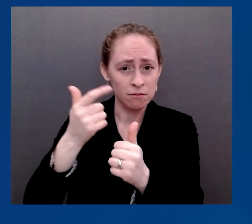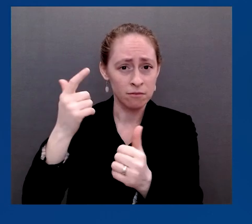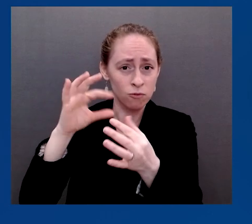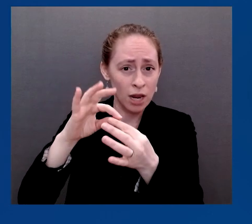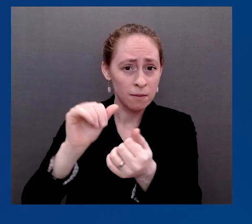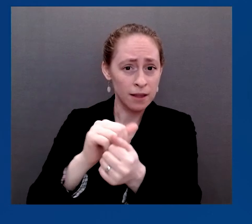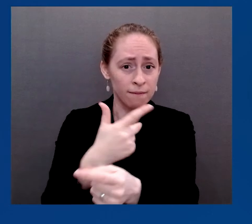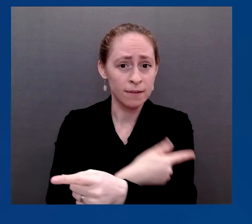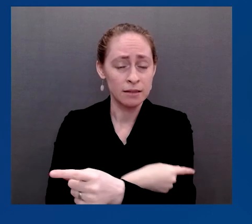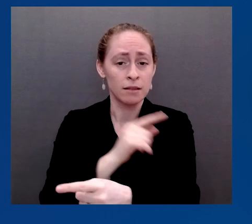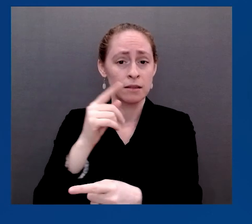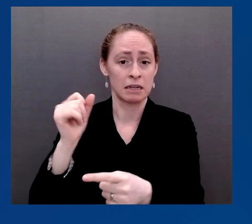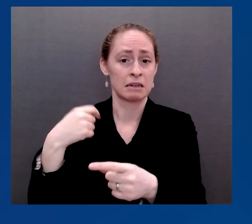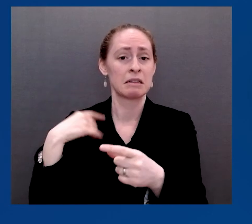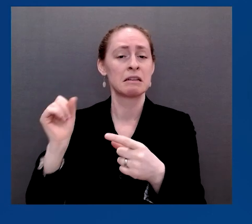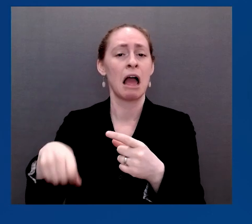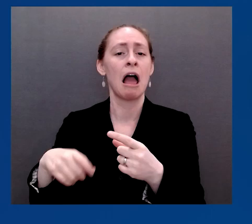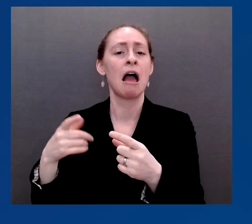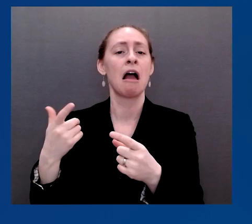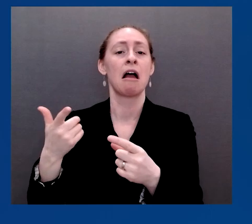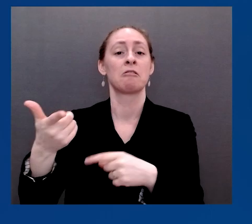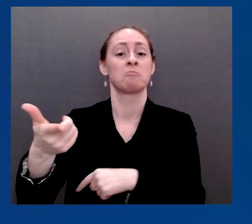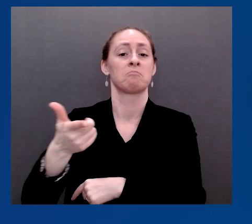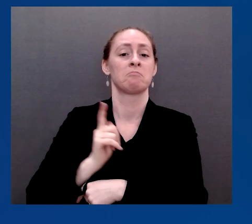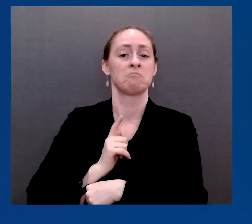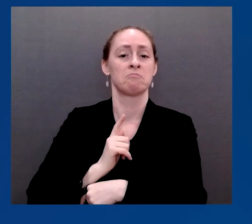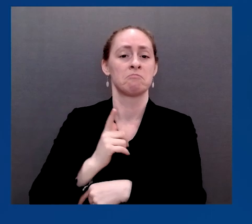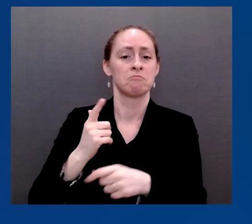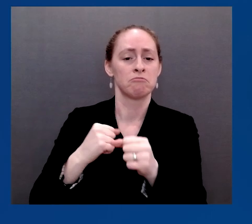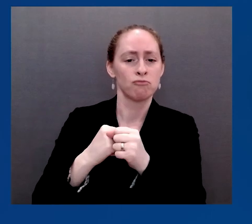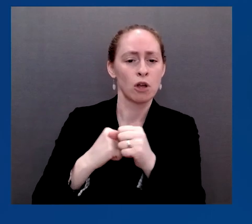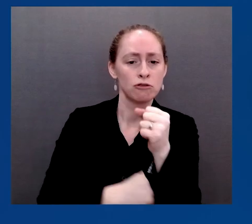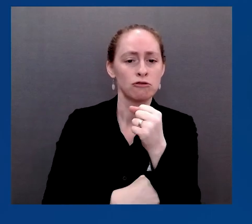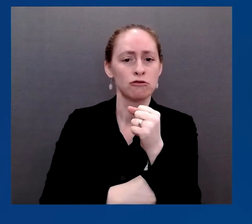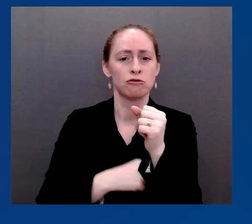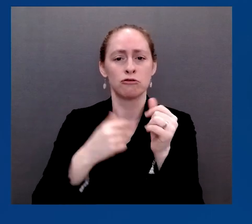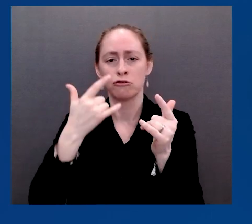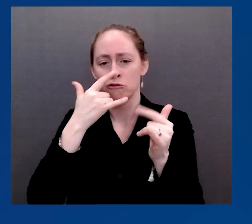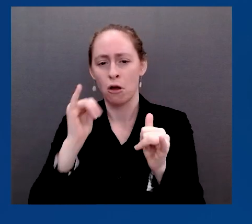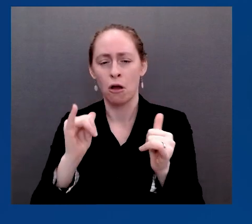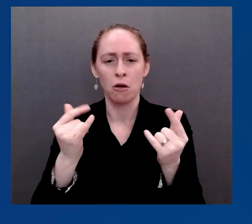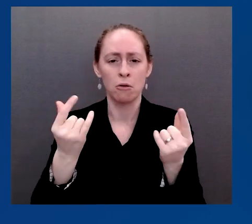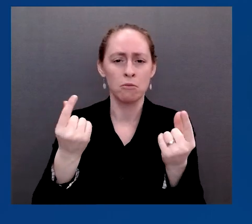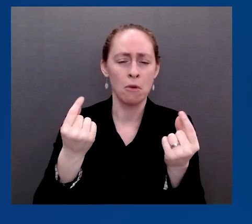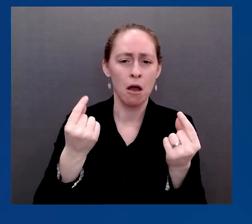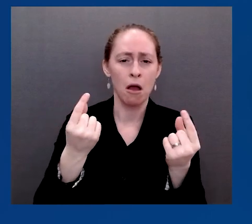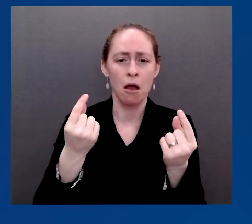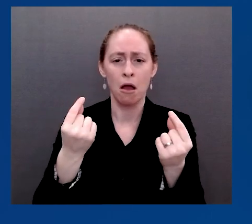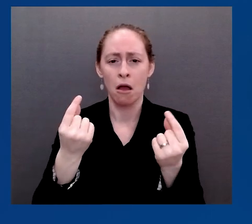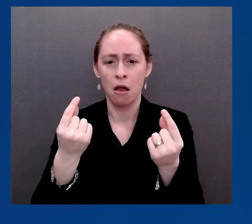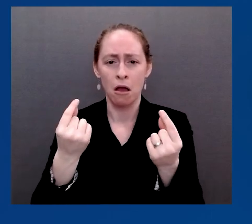and the -- answering questions and building confidence work. Dr. Fauci. Dr. Fauci: Yeah. Thank you, Jeff.